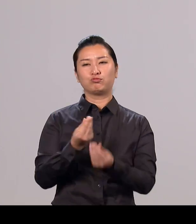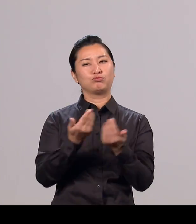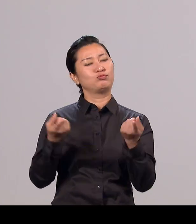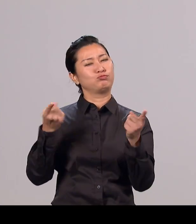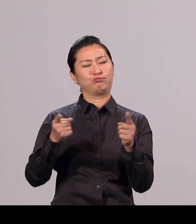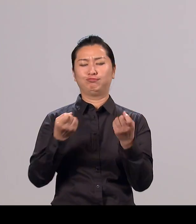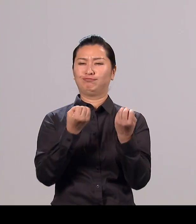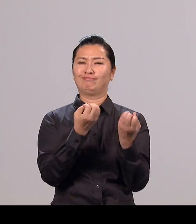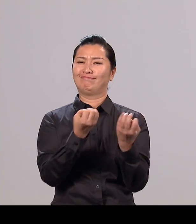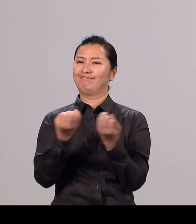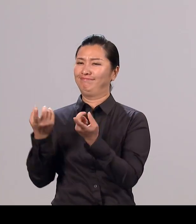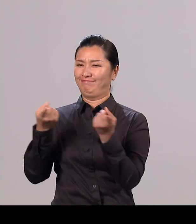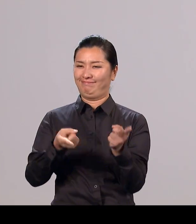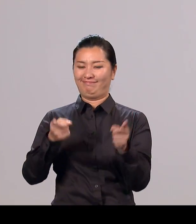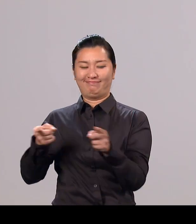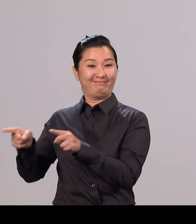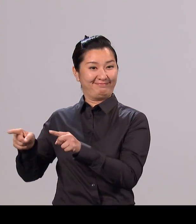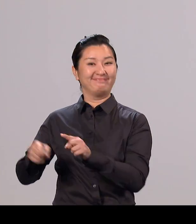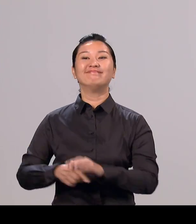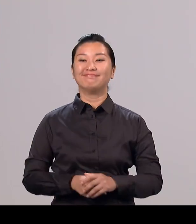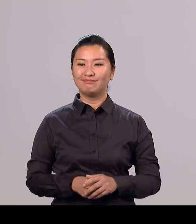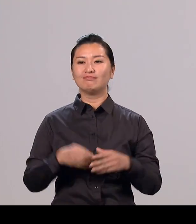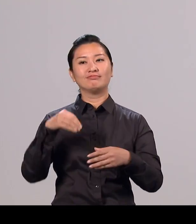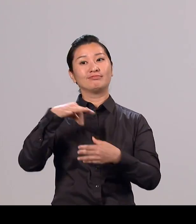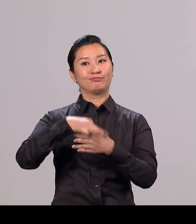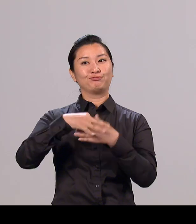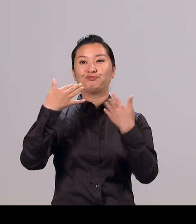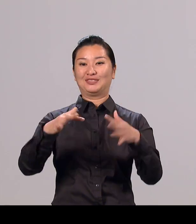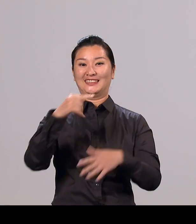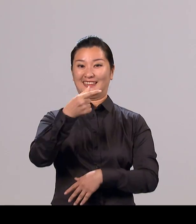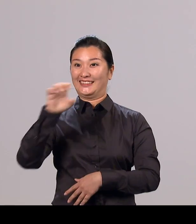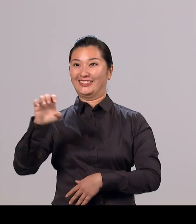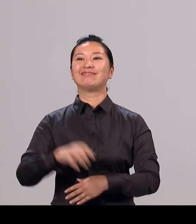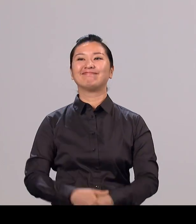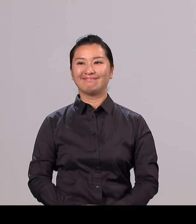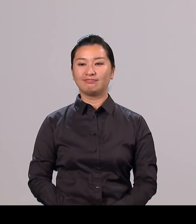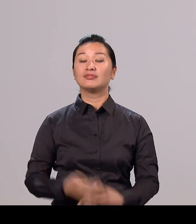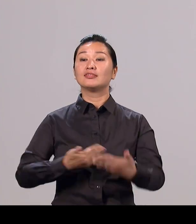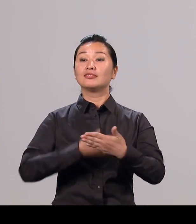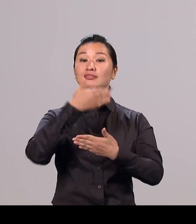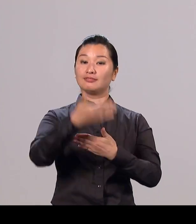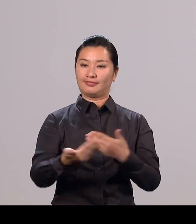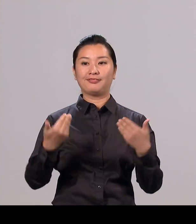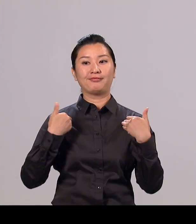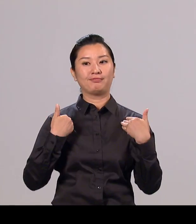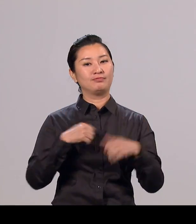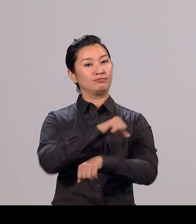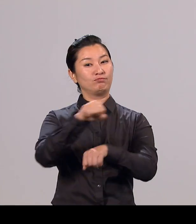We had a good General Election, and now we have the next generation of leaders firmly in place.